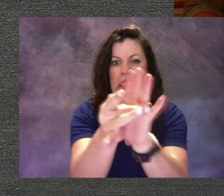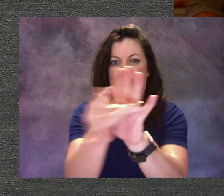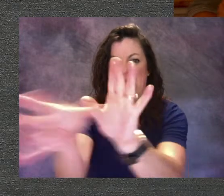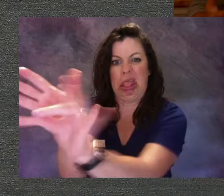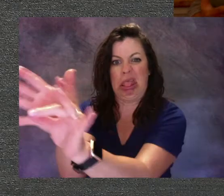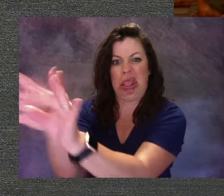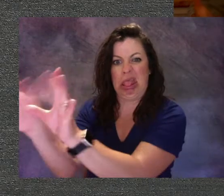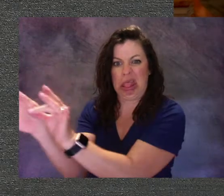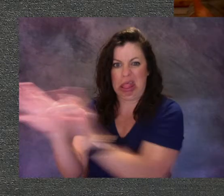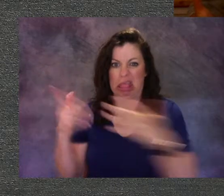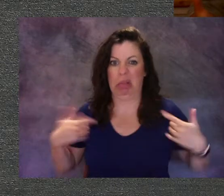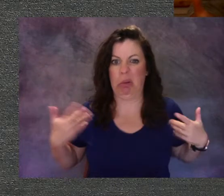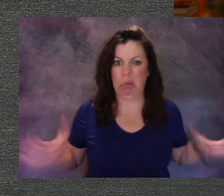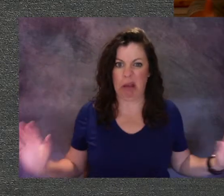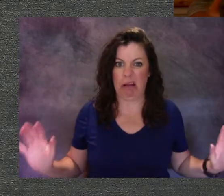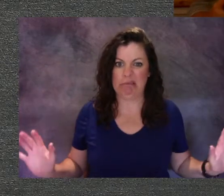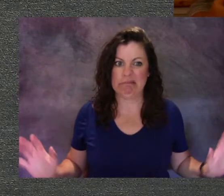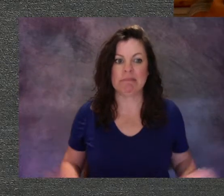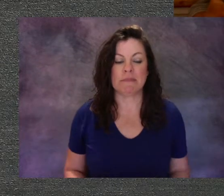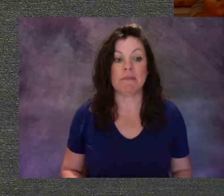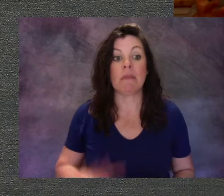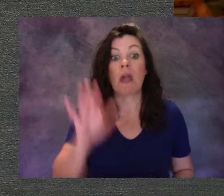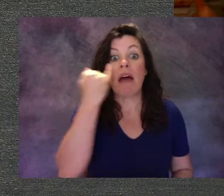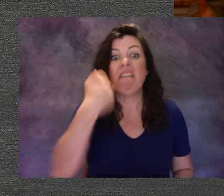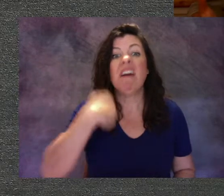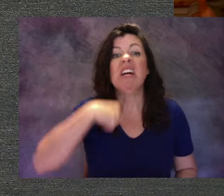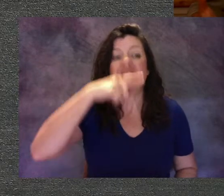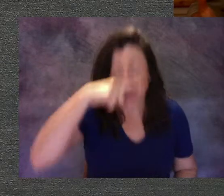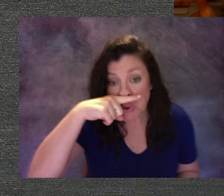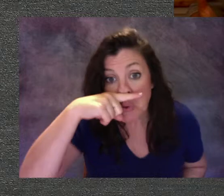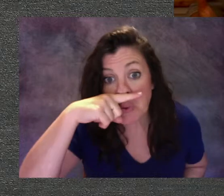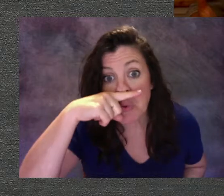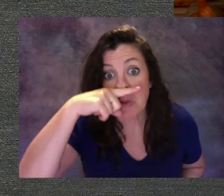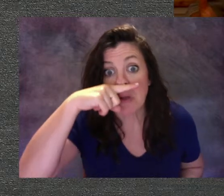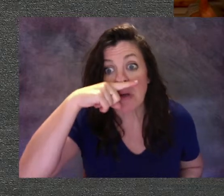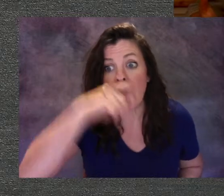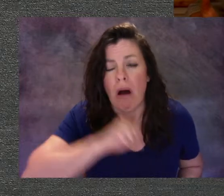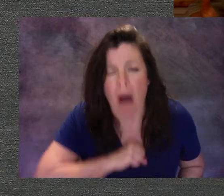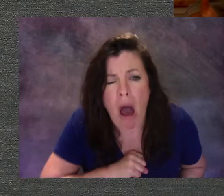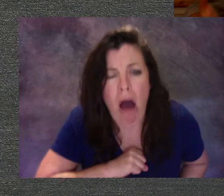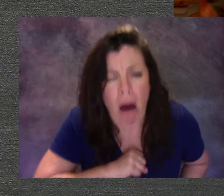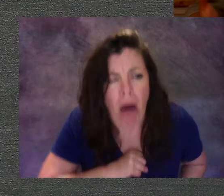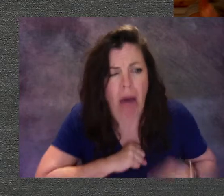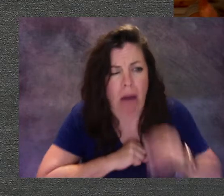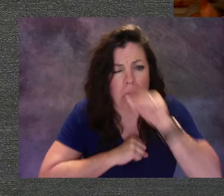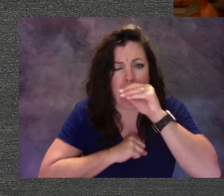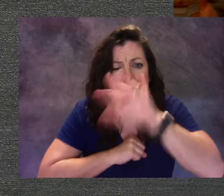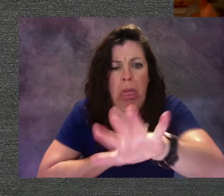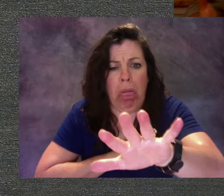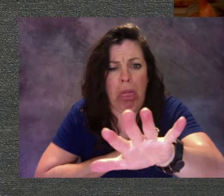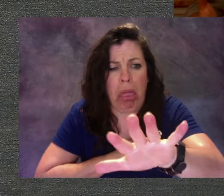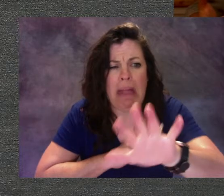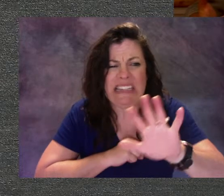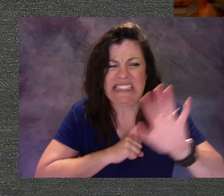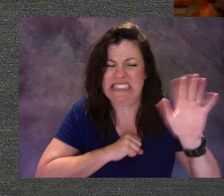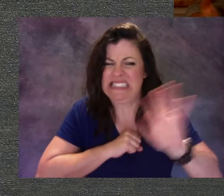When you sneeze, or you cough. It's good manners to cover your mouth.